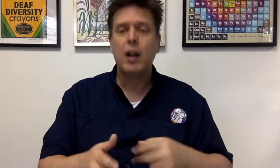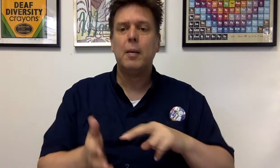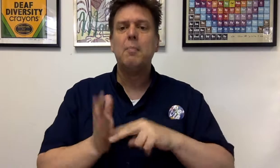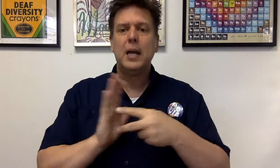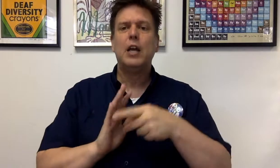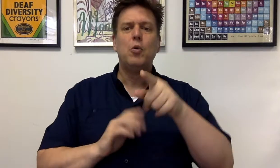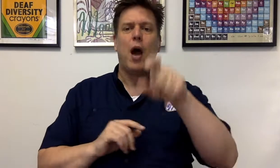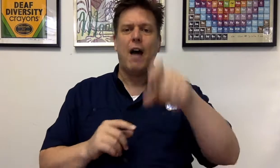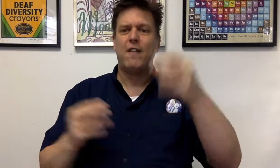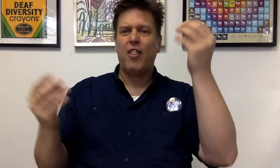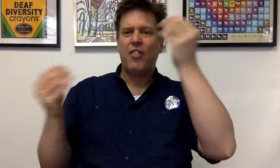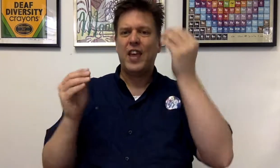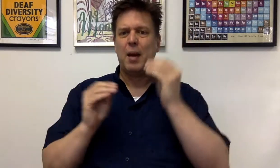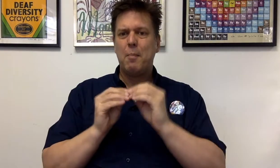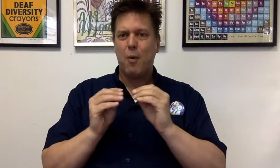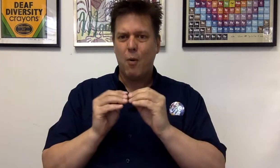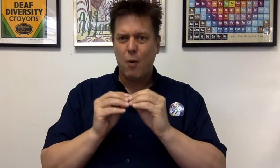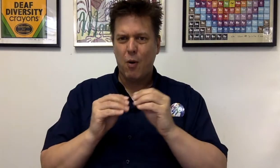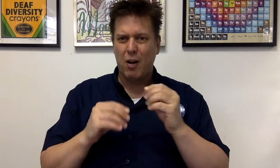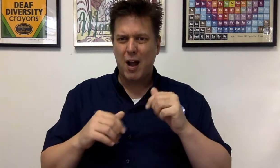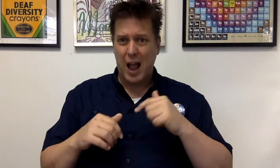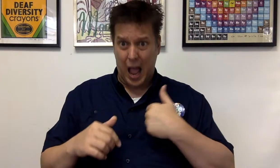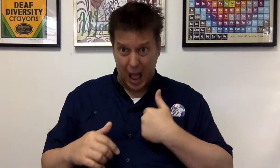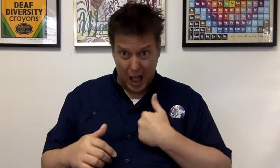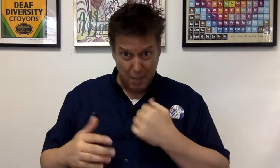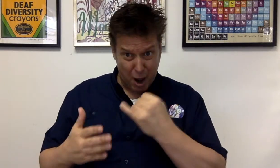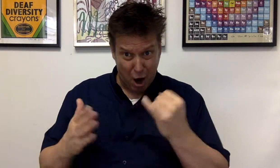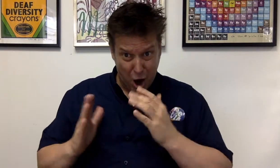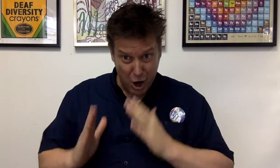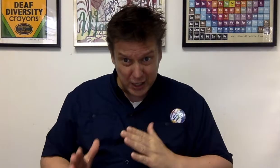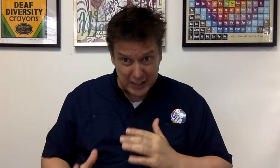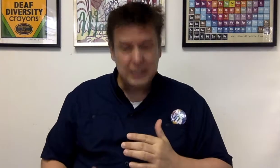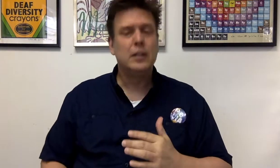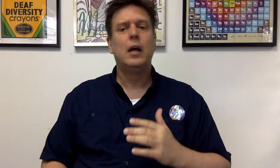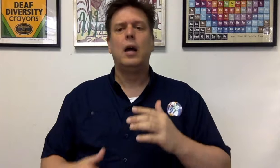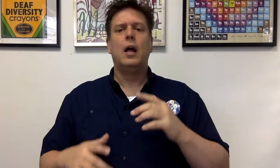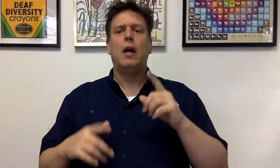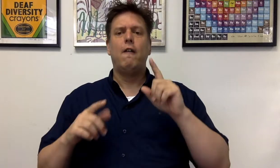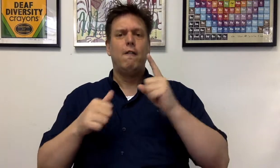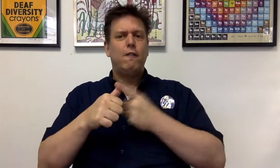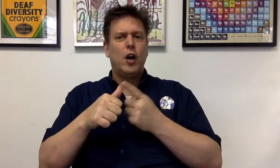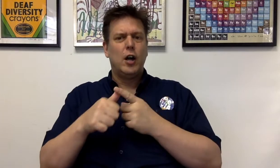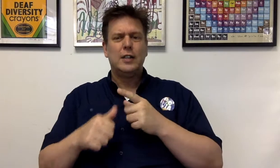in art it means you have to think more to figure out whether or not you're an